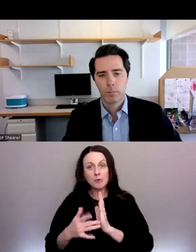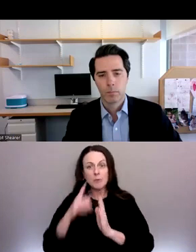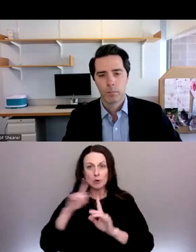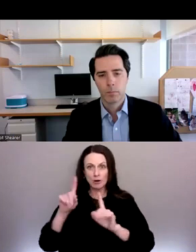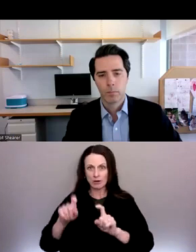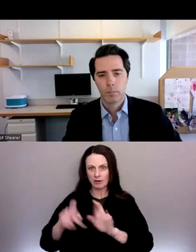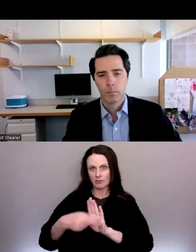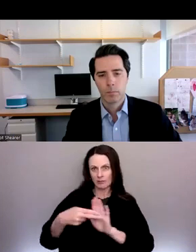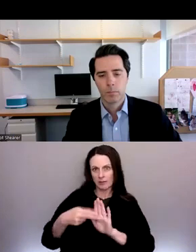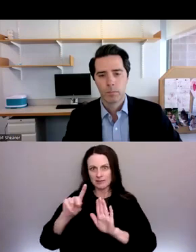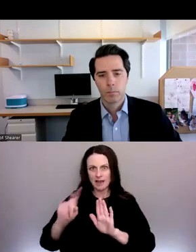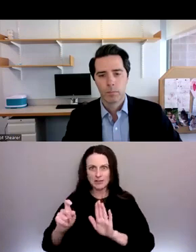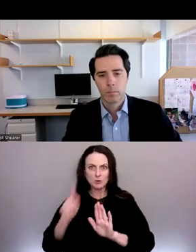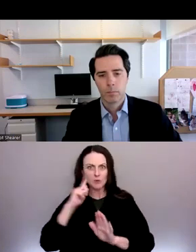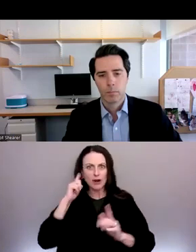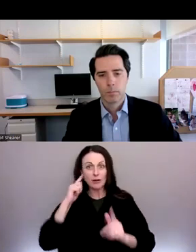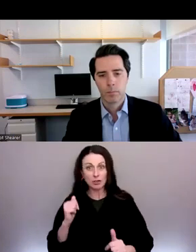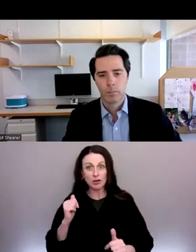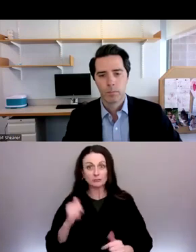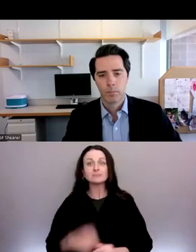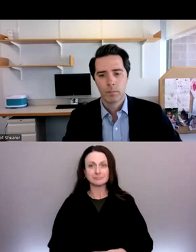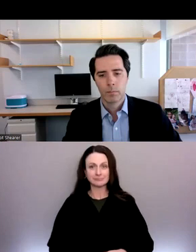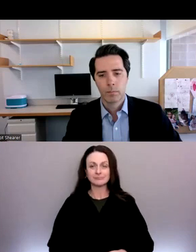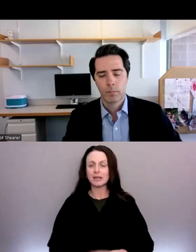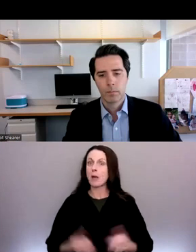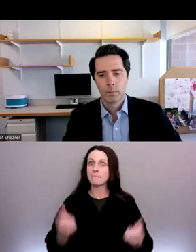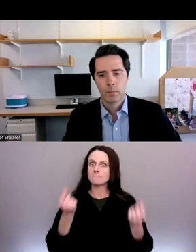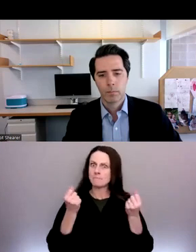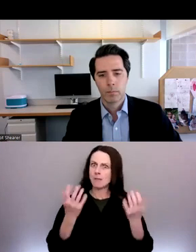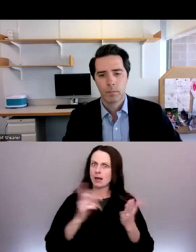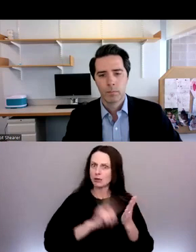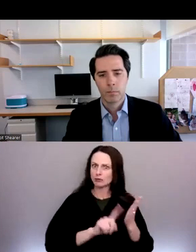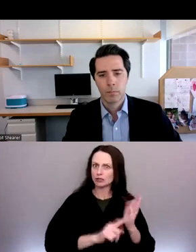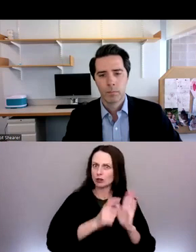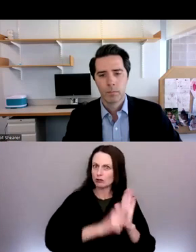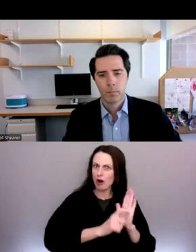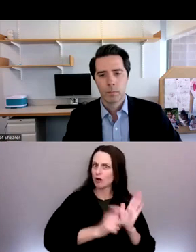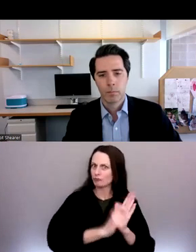loss and has written many research articles and several book chapters on